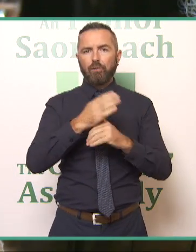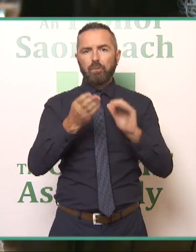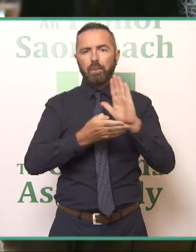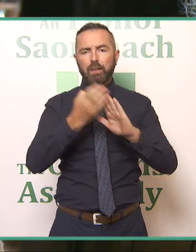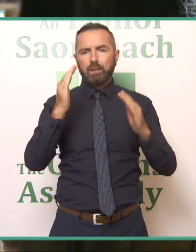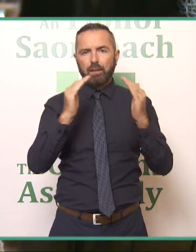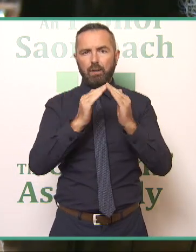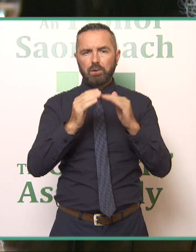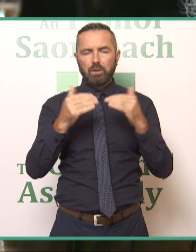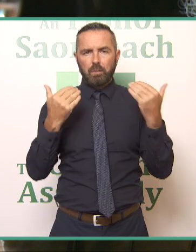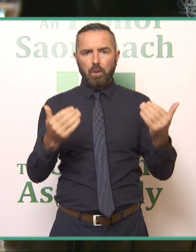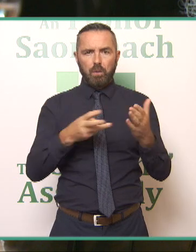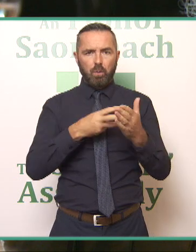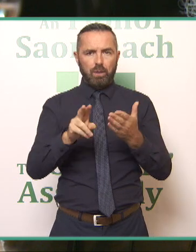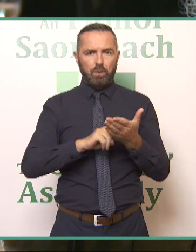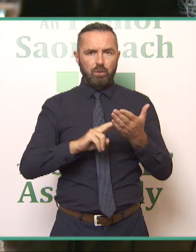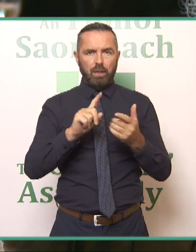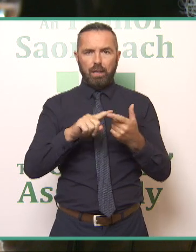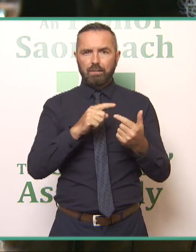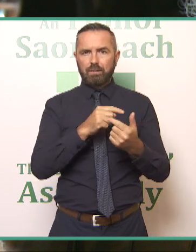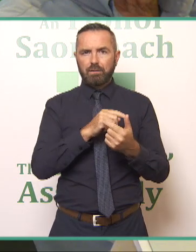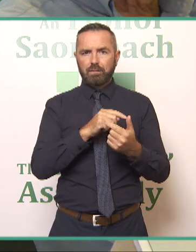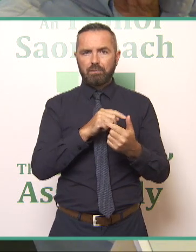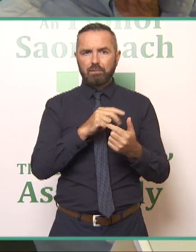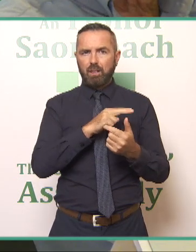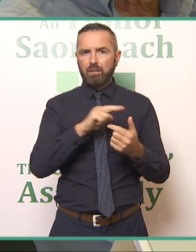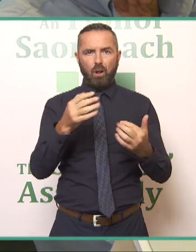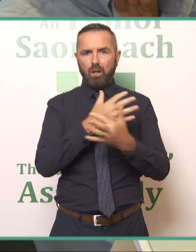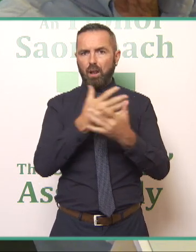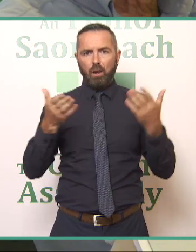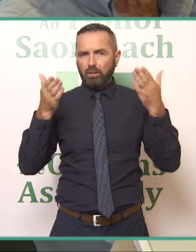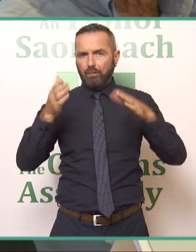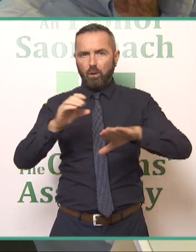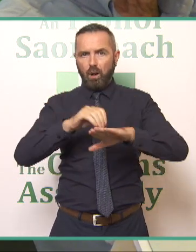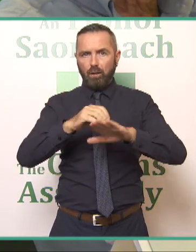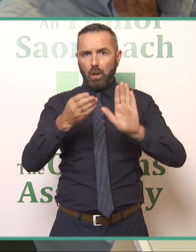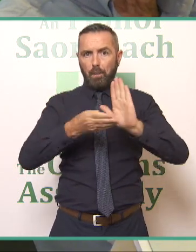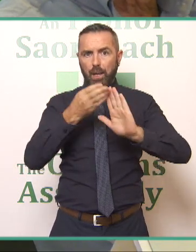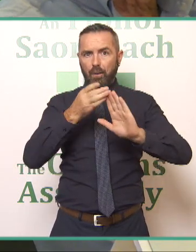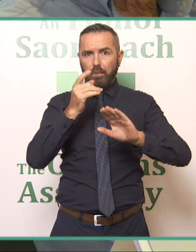used and probably not enough focus goes into the building of them in the future in the first place in terms of the embodied